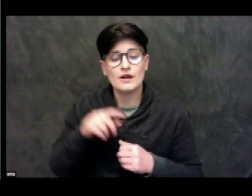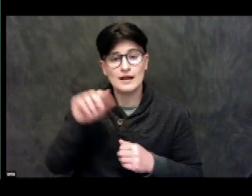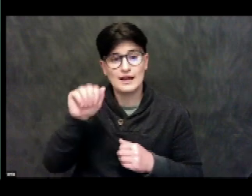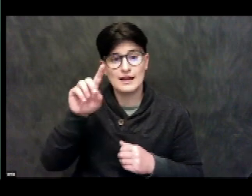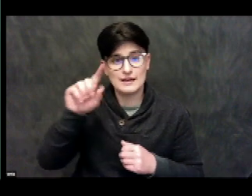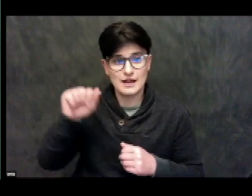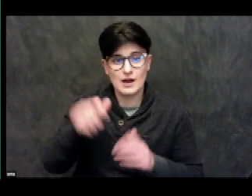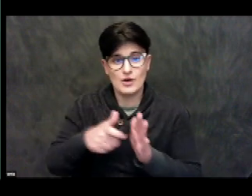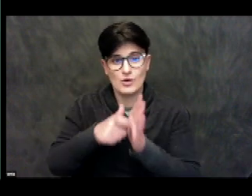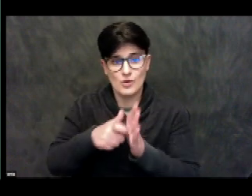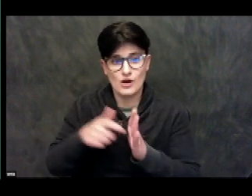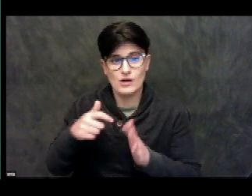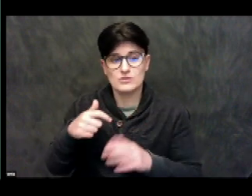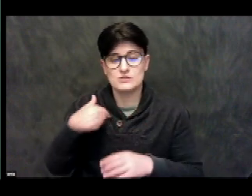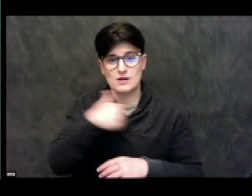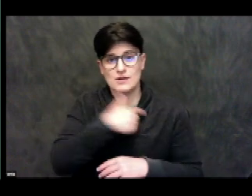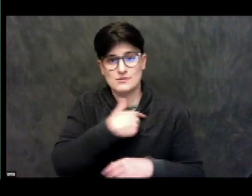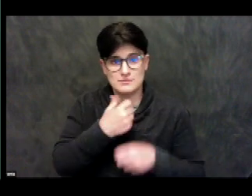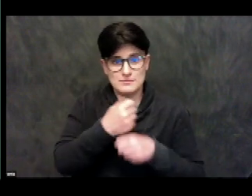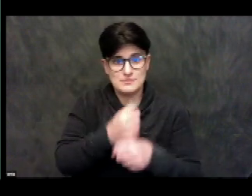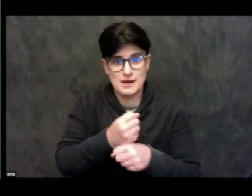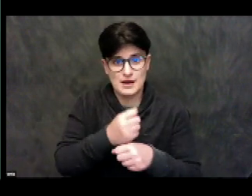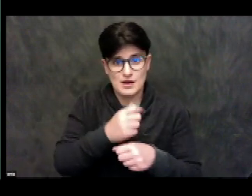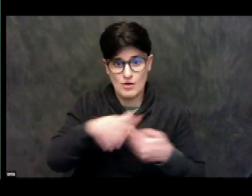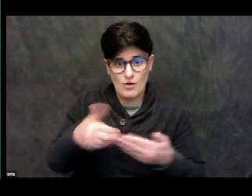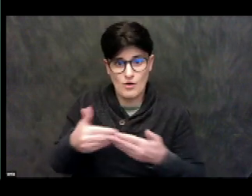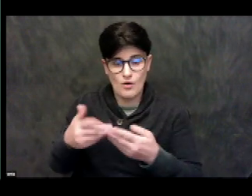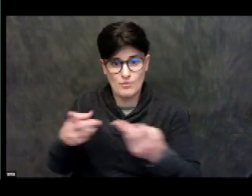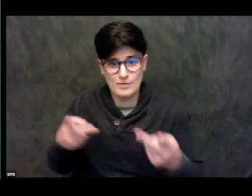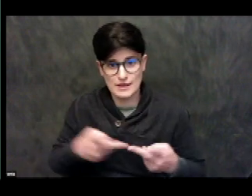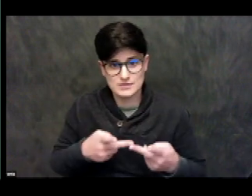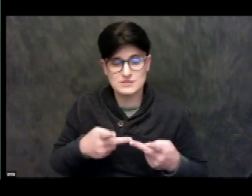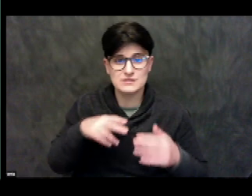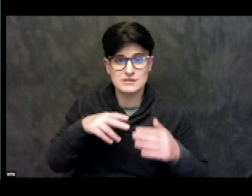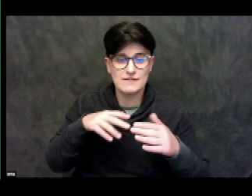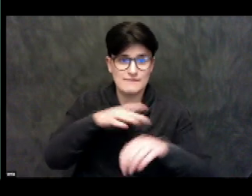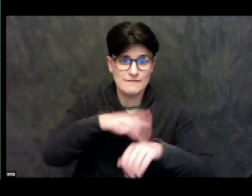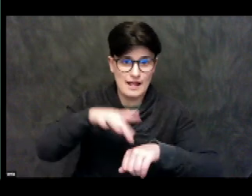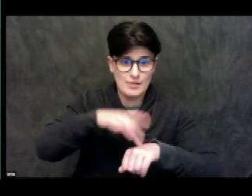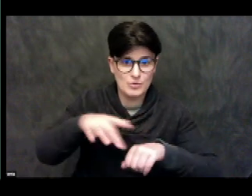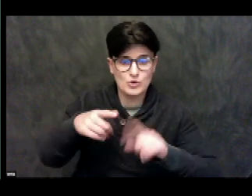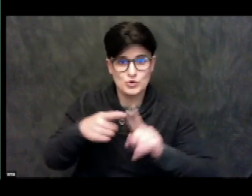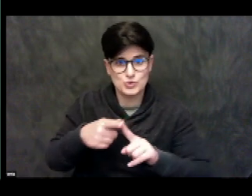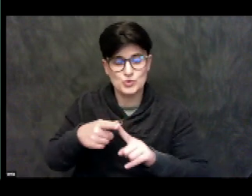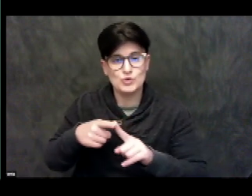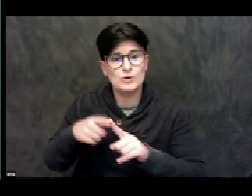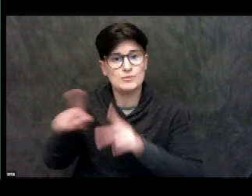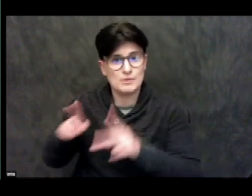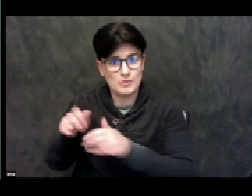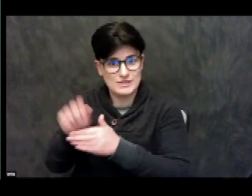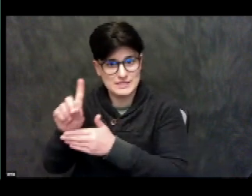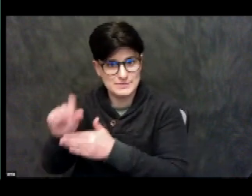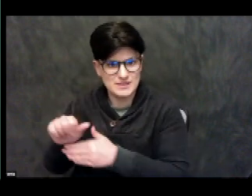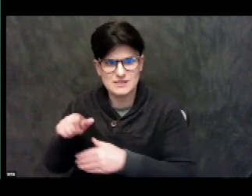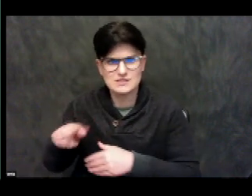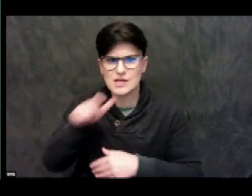available to all people with disabilities. They do not need to bring their own equipment, their own caregivers to be able to provide this care within our facilities.